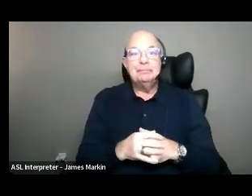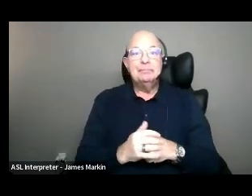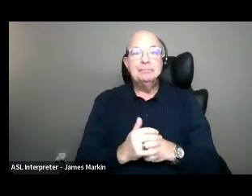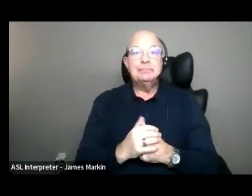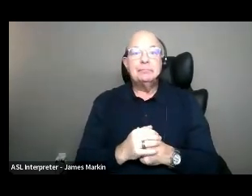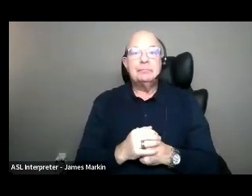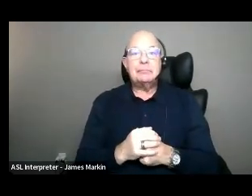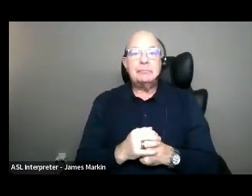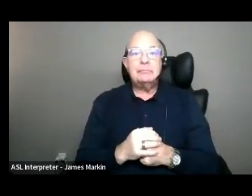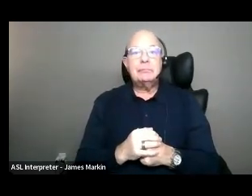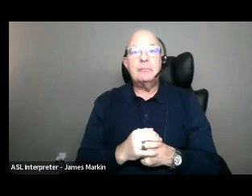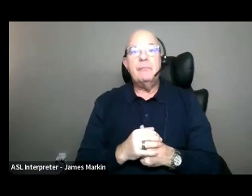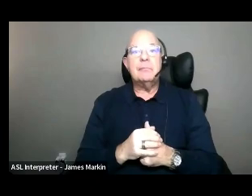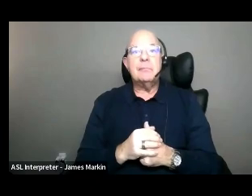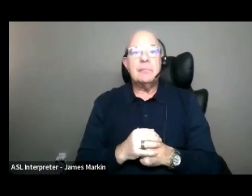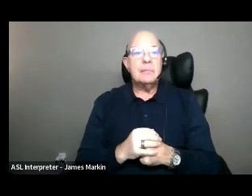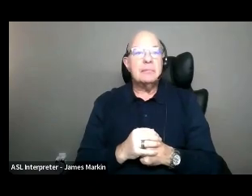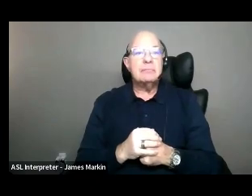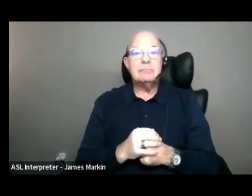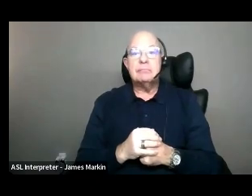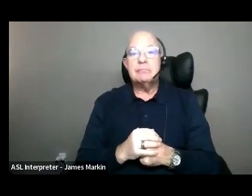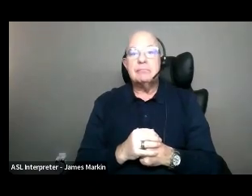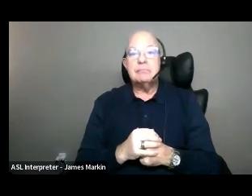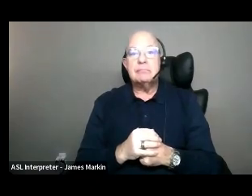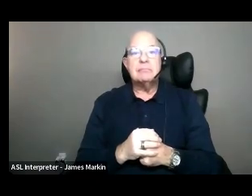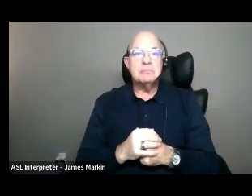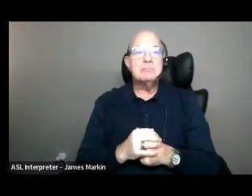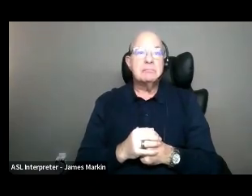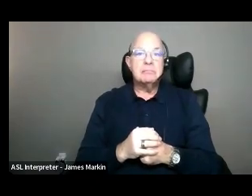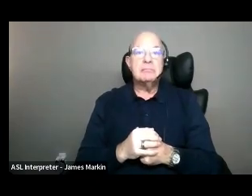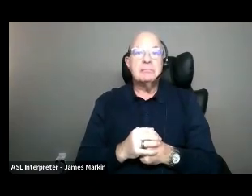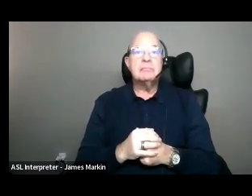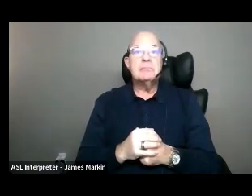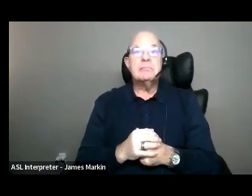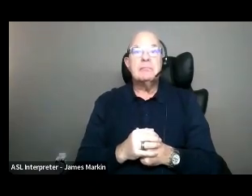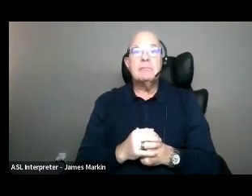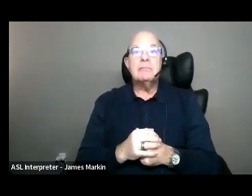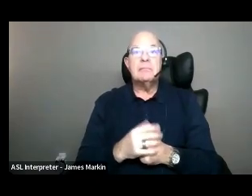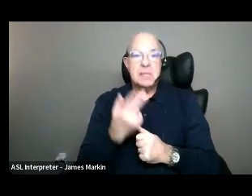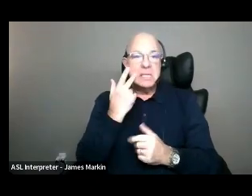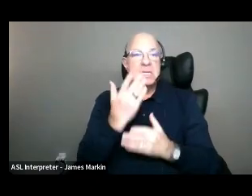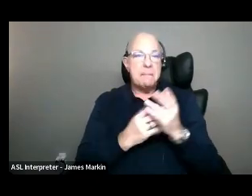Shannon Spencer (she/her): Large enough… And I'm seeing some people engaged in here.